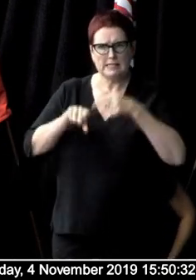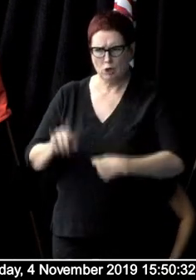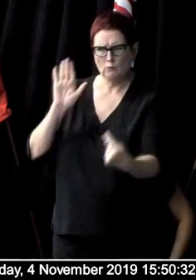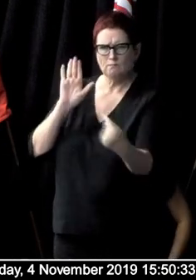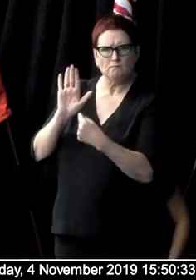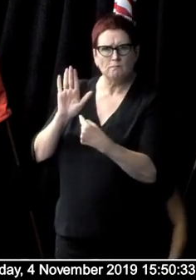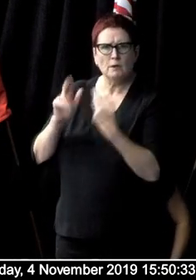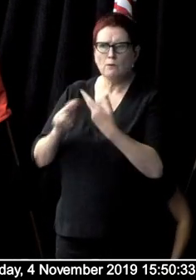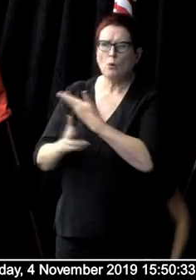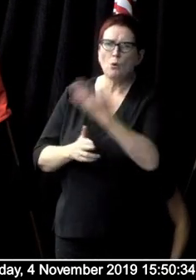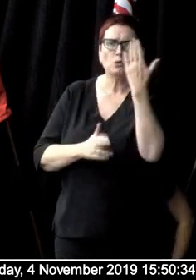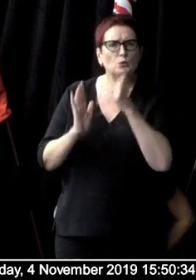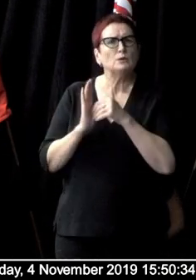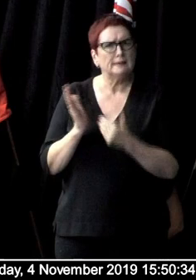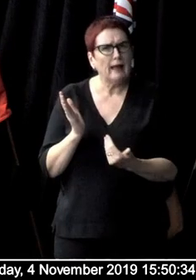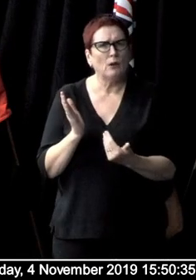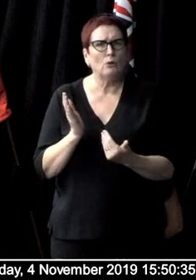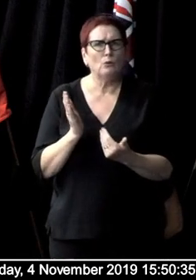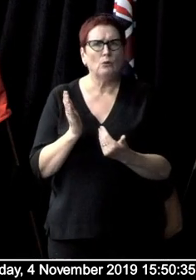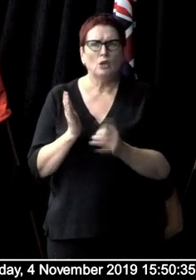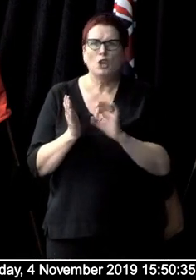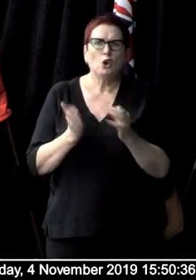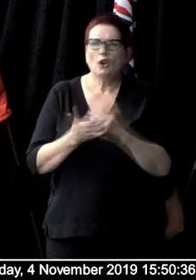all schools, not – not just hit and miss.